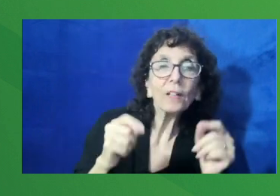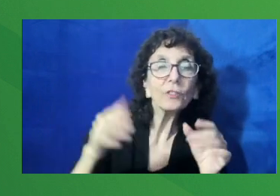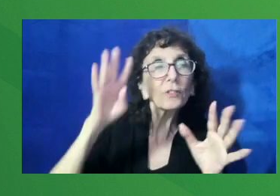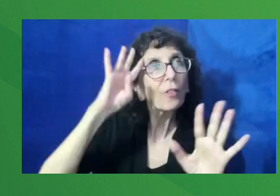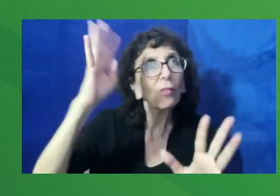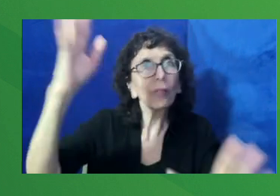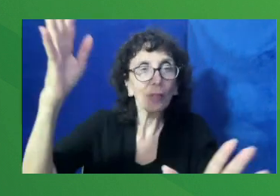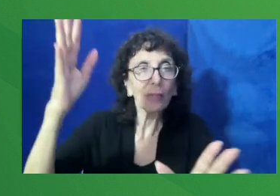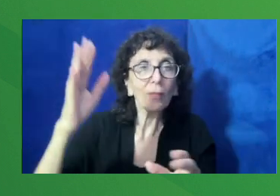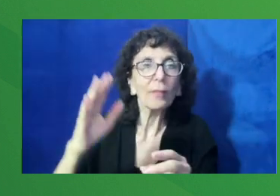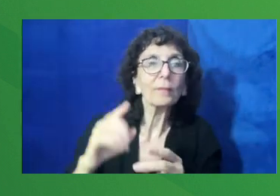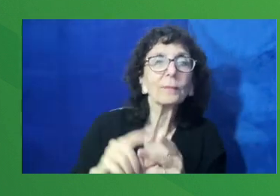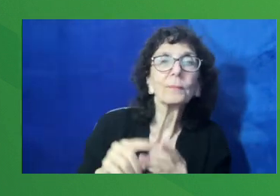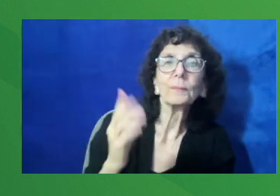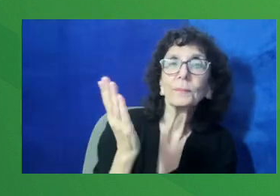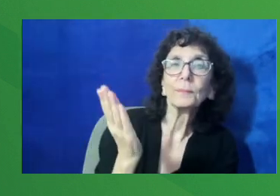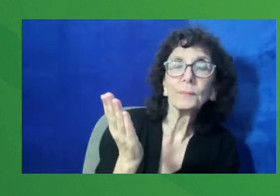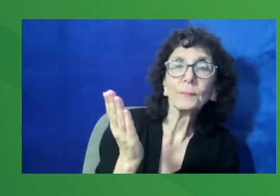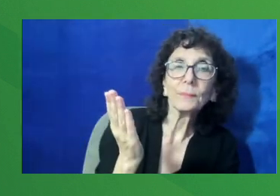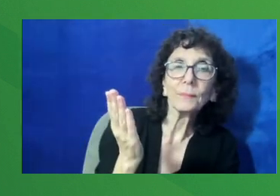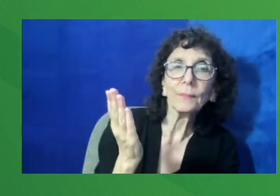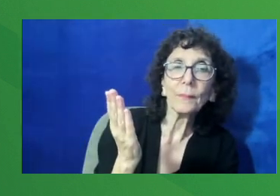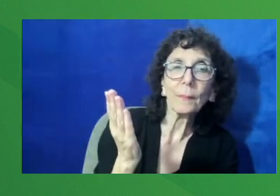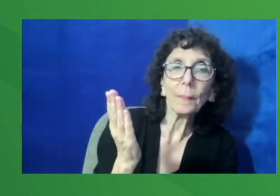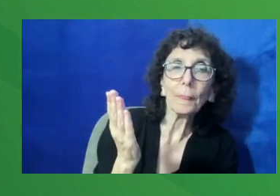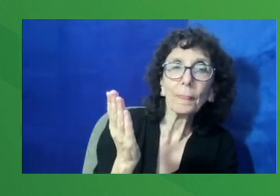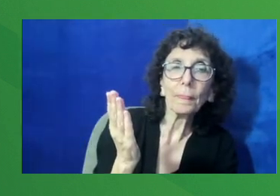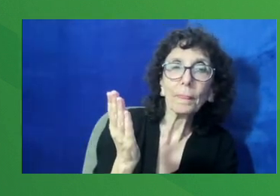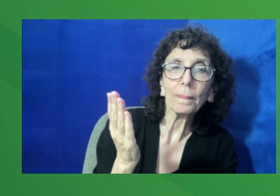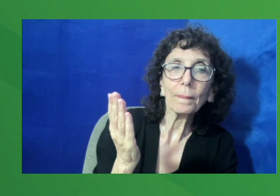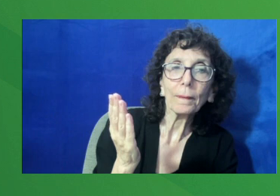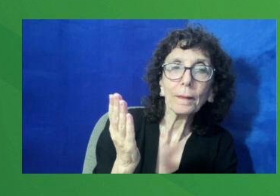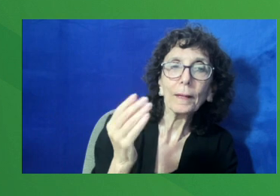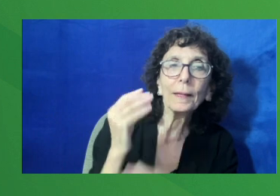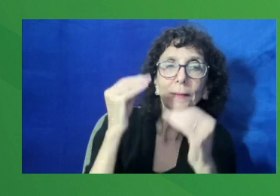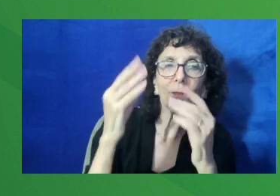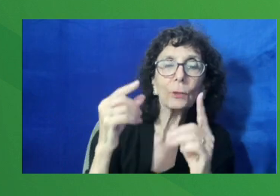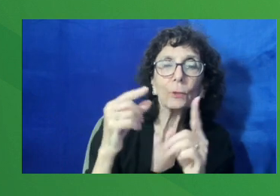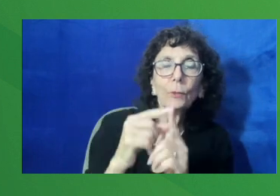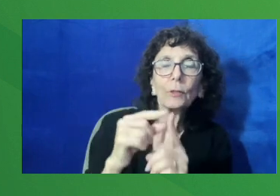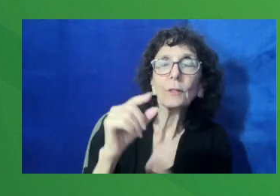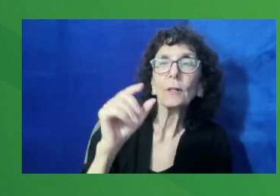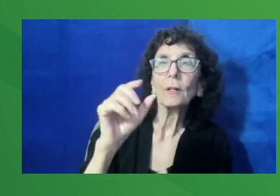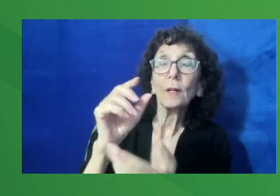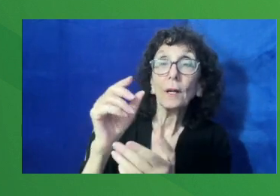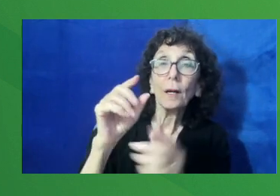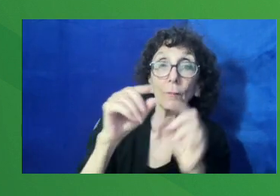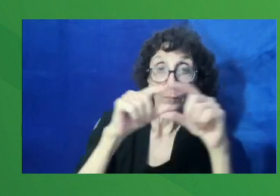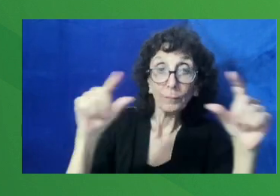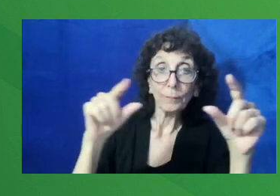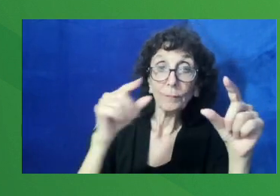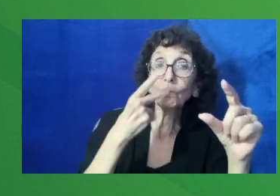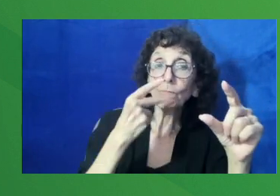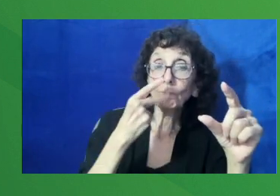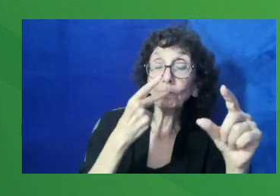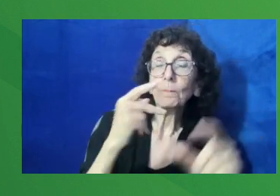just an example from a classroom where a teacher used the word stewardship to guide the overall